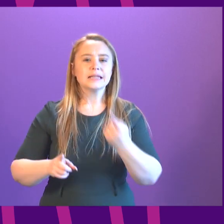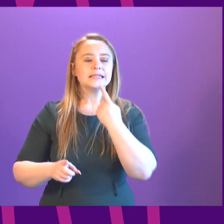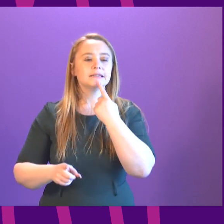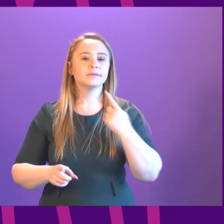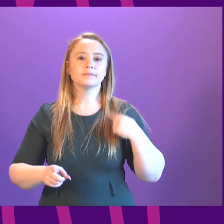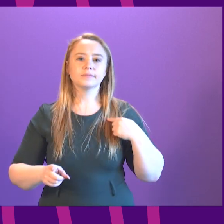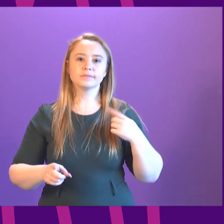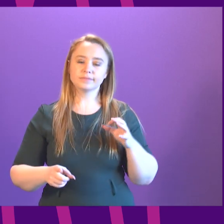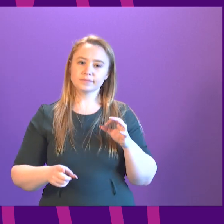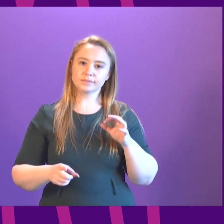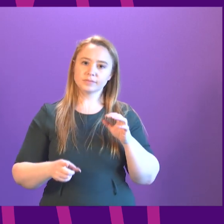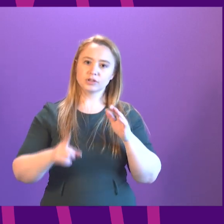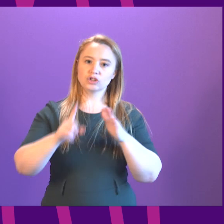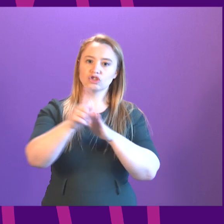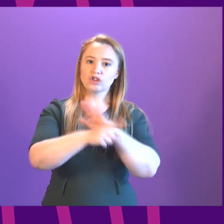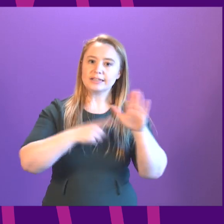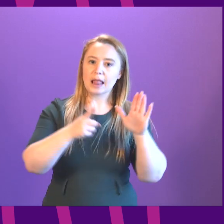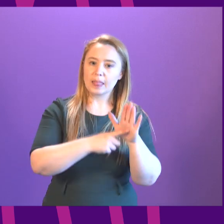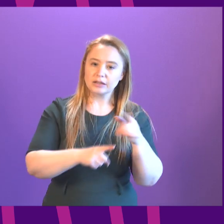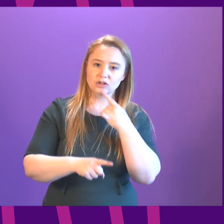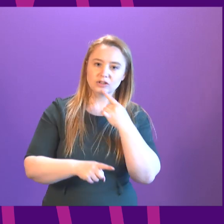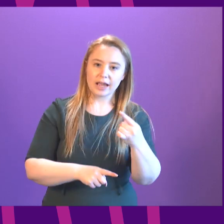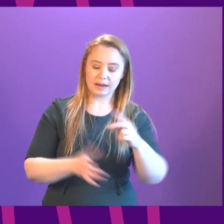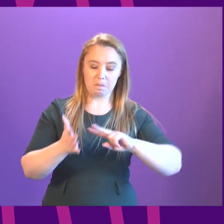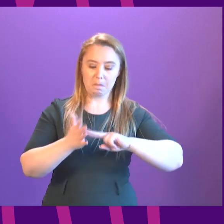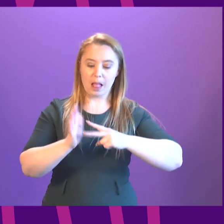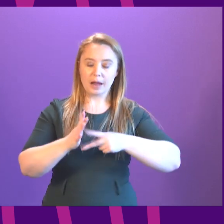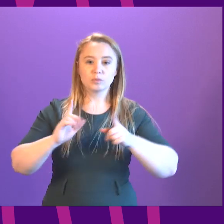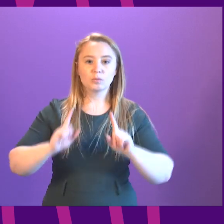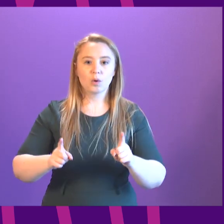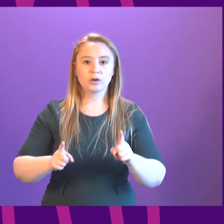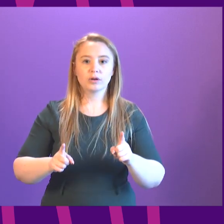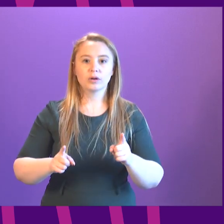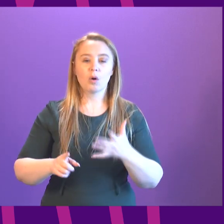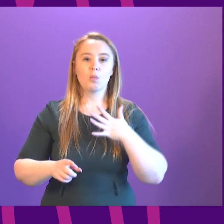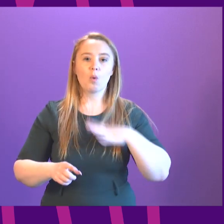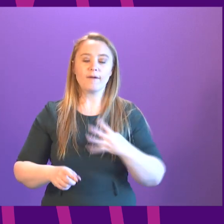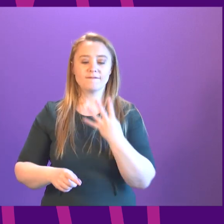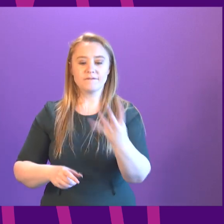director, Jason Leitch, has said that we plan to vaccinate more than 4 million Scots, but